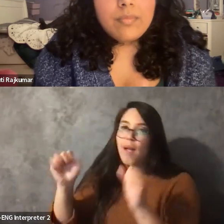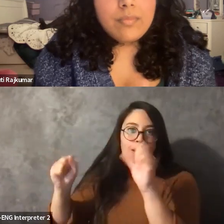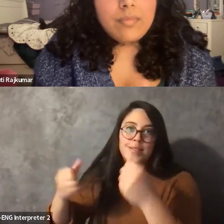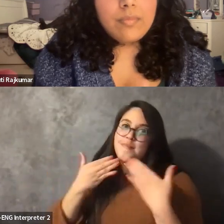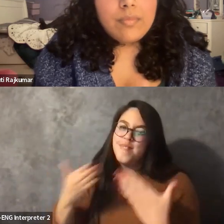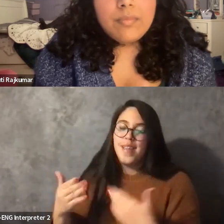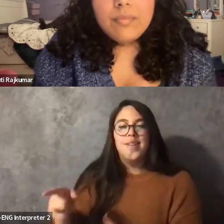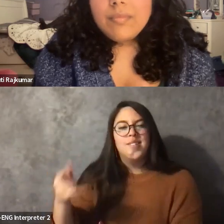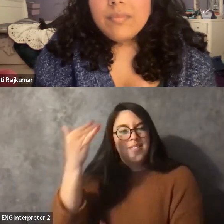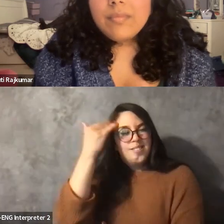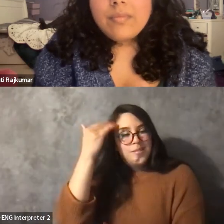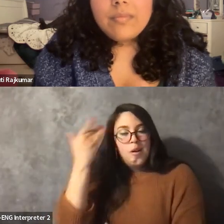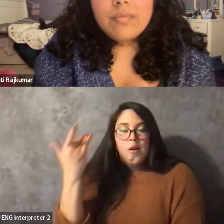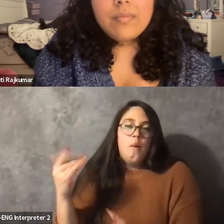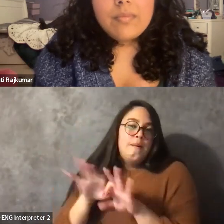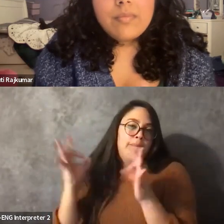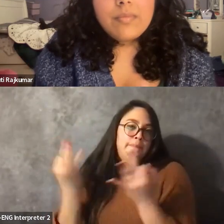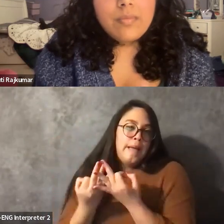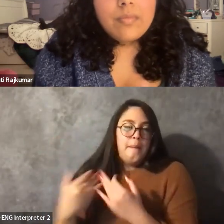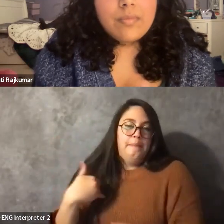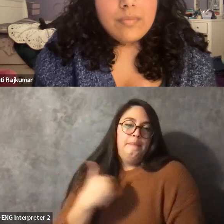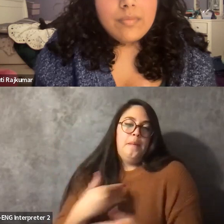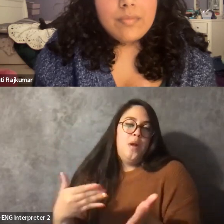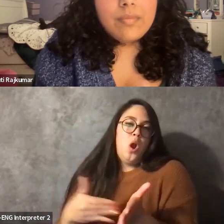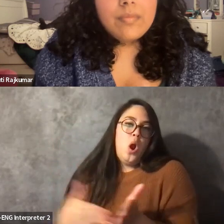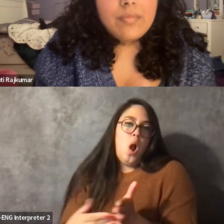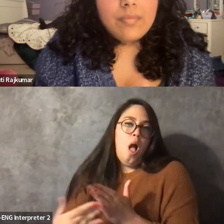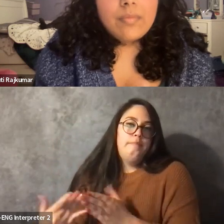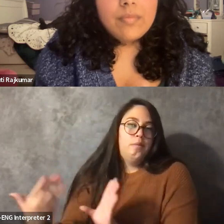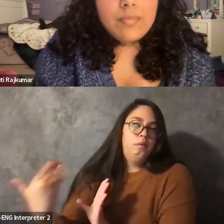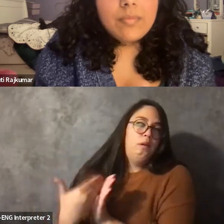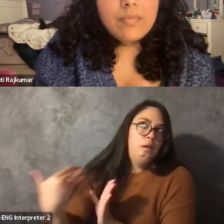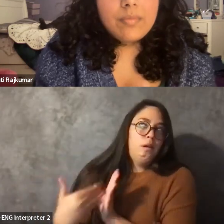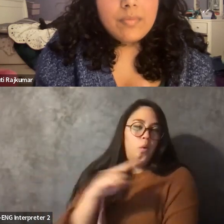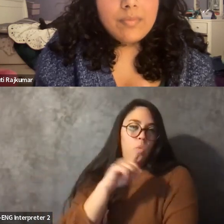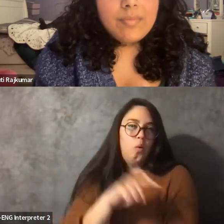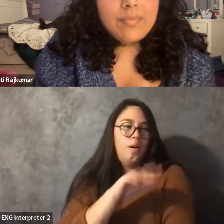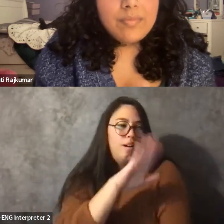of like why do all your scripts have to be about disability or have a character with a disability.